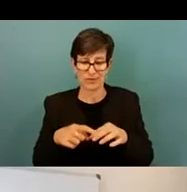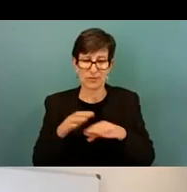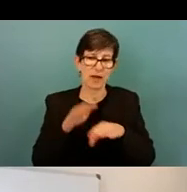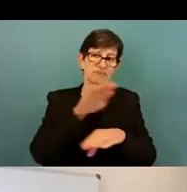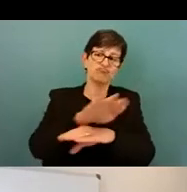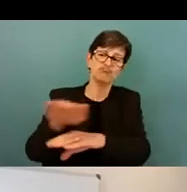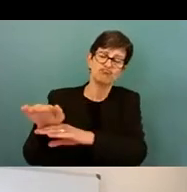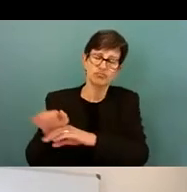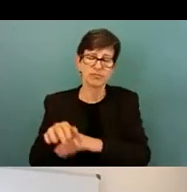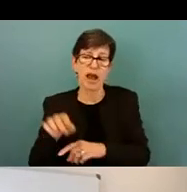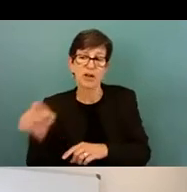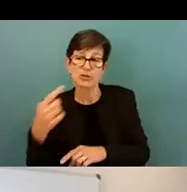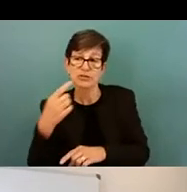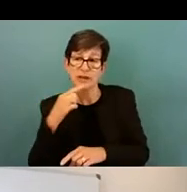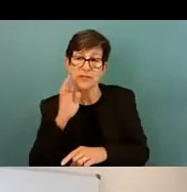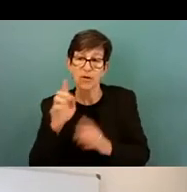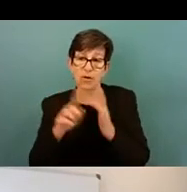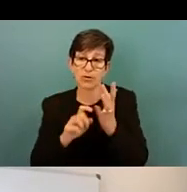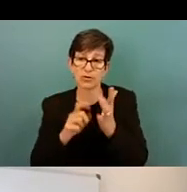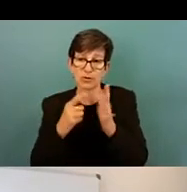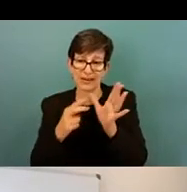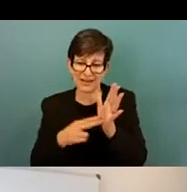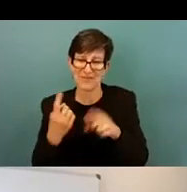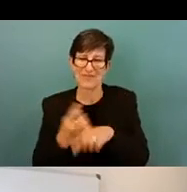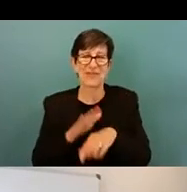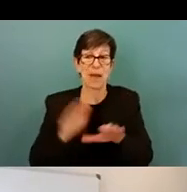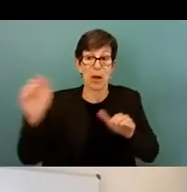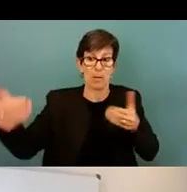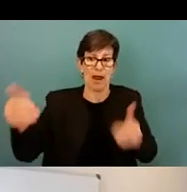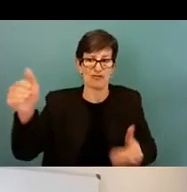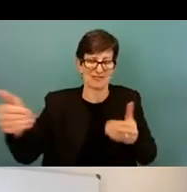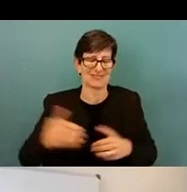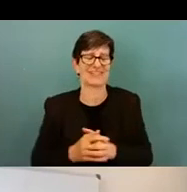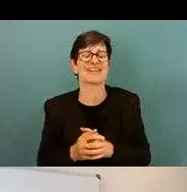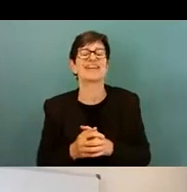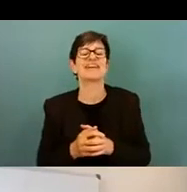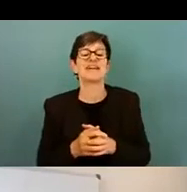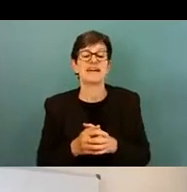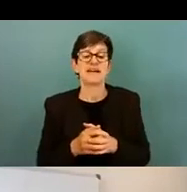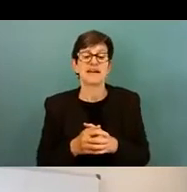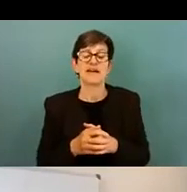this is all about thinking about comparisons, but it asks us about, where might people go